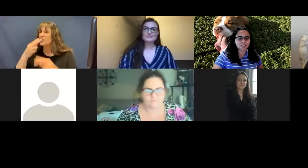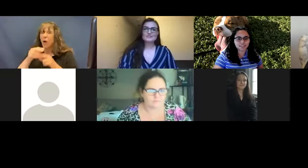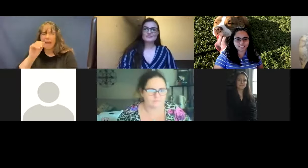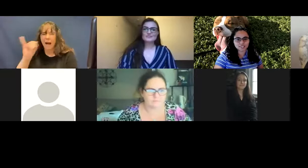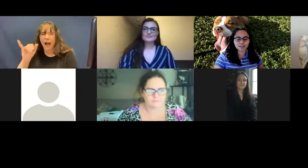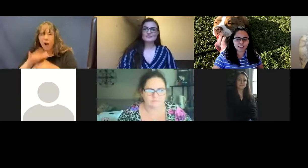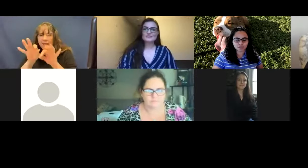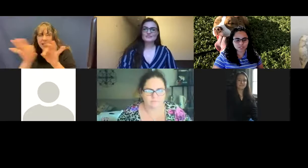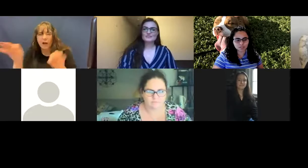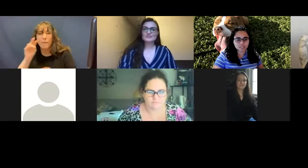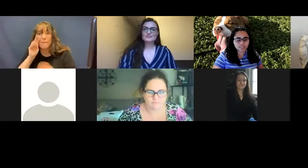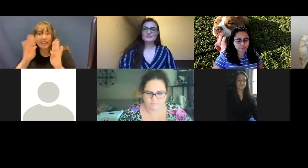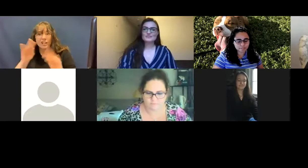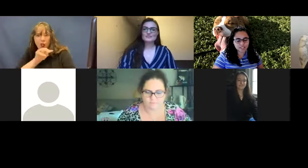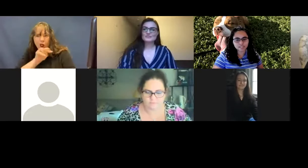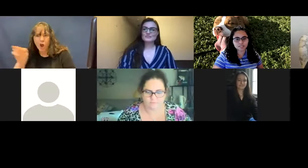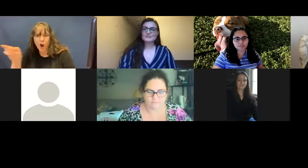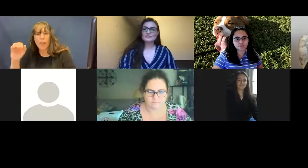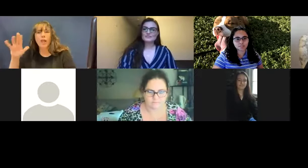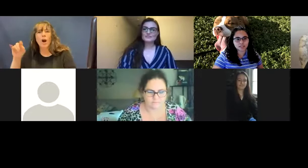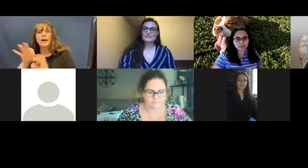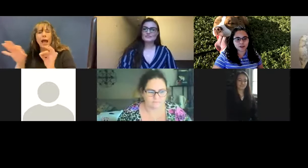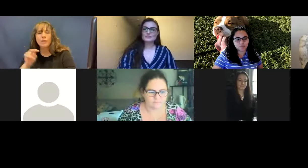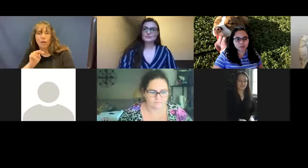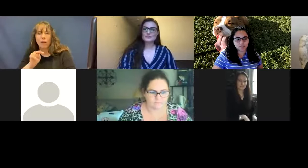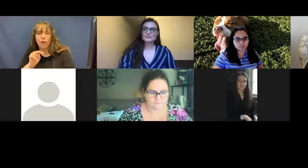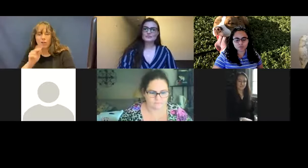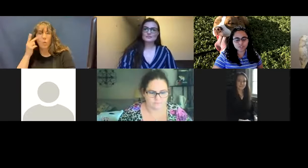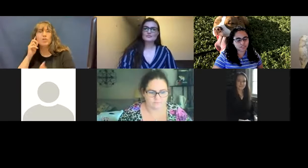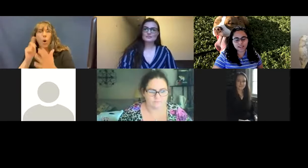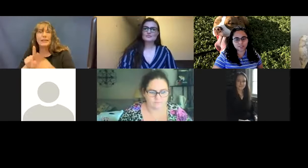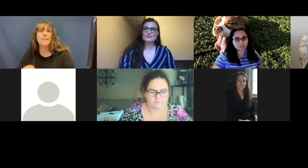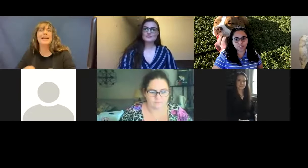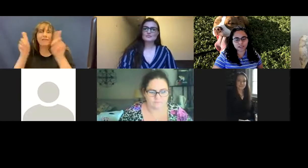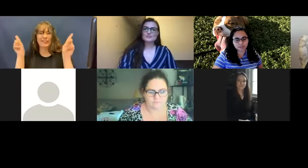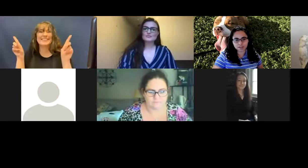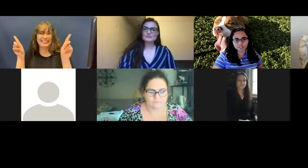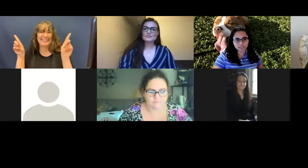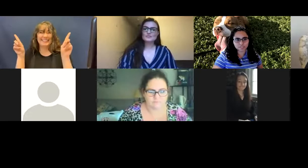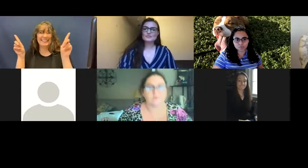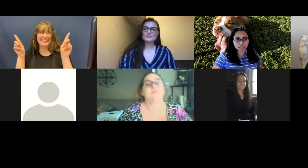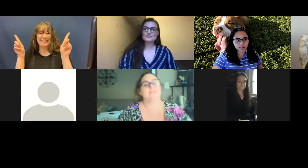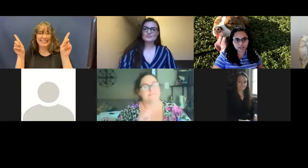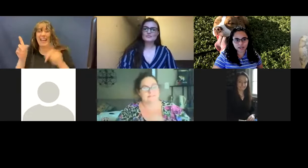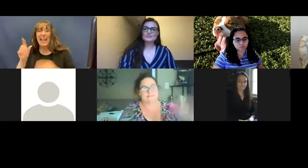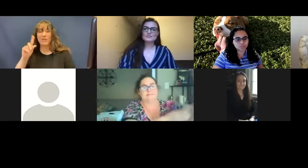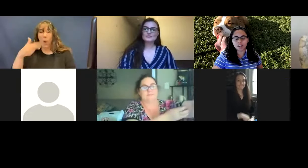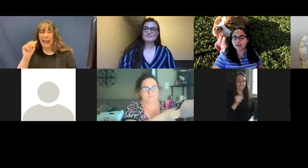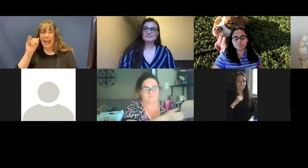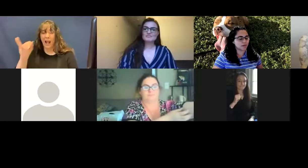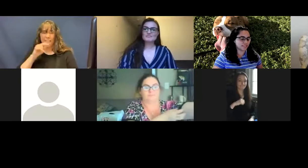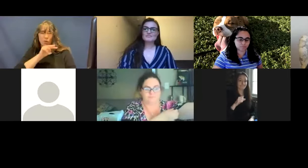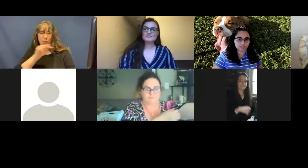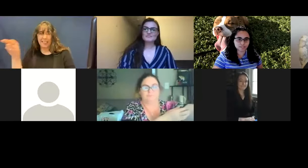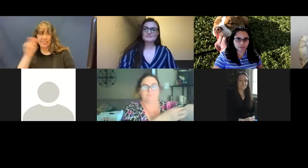CART captioning, and can you definitely see the difference. I mean, if you just had Otter.ai, if I just had to read that